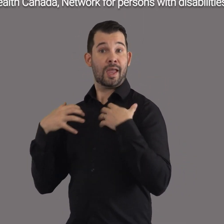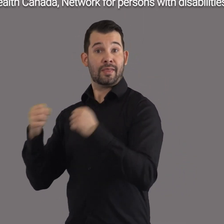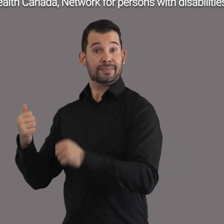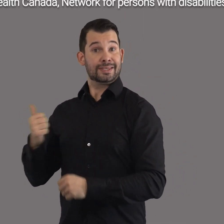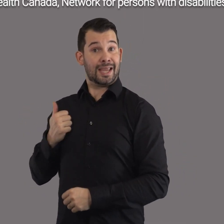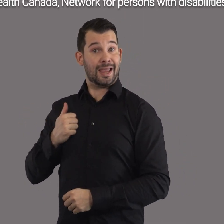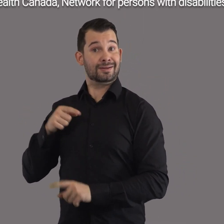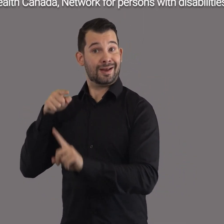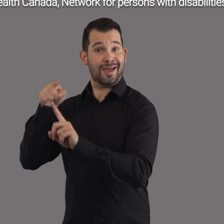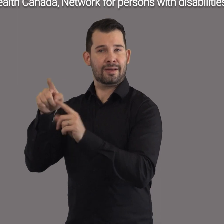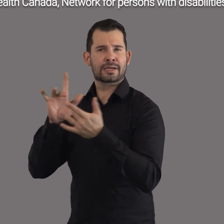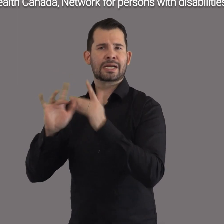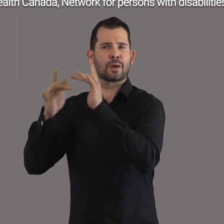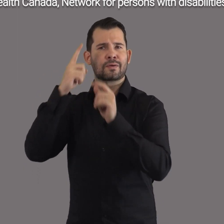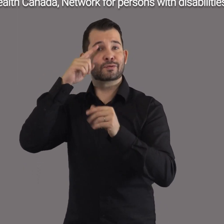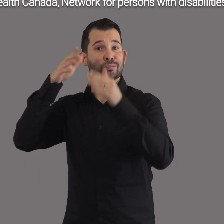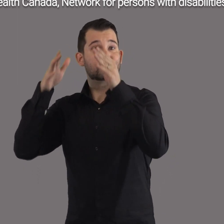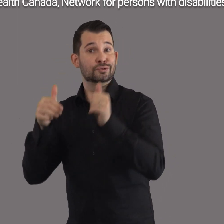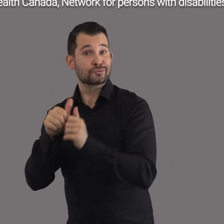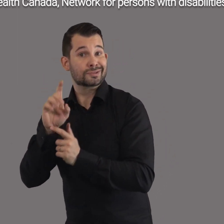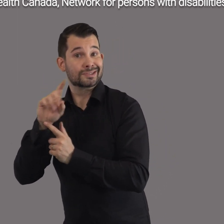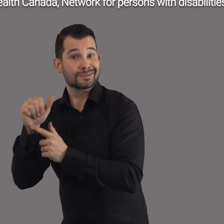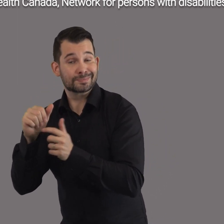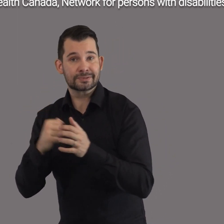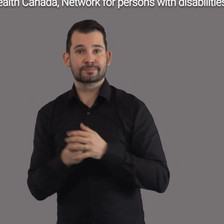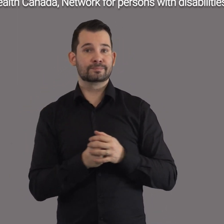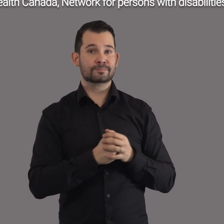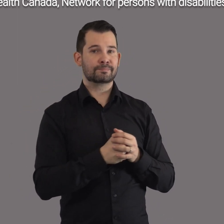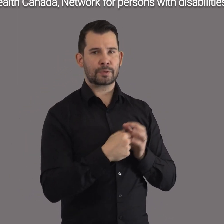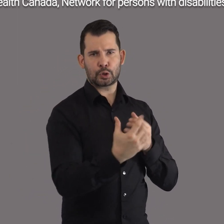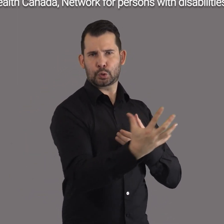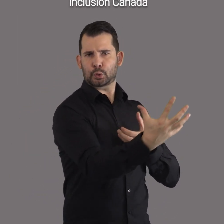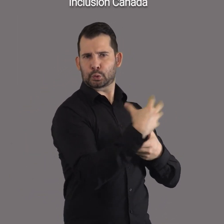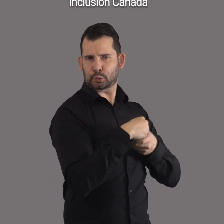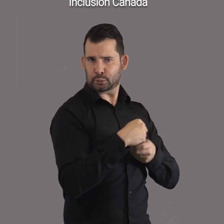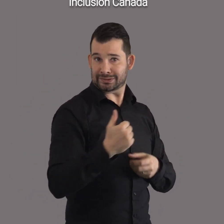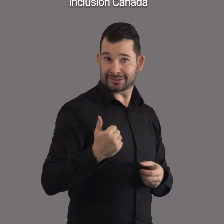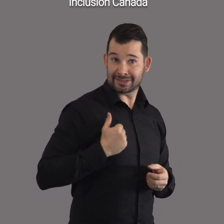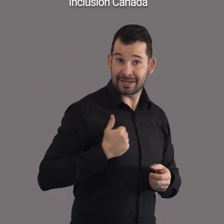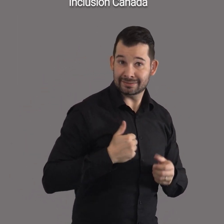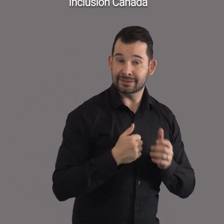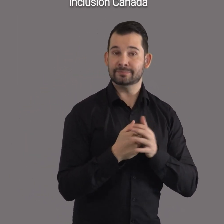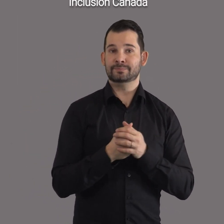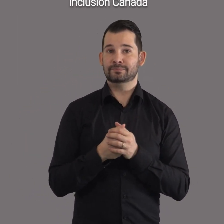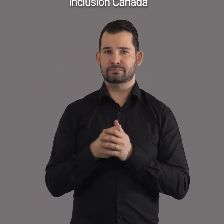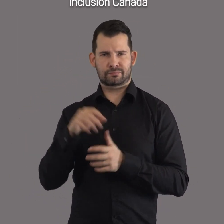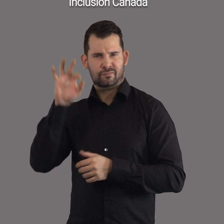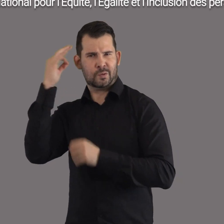Health Canada, Network for persons with disabilities Inclusion Canada